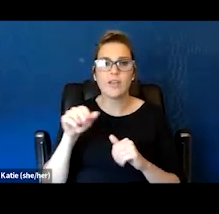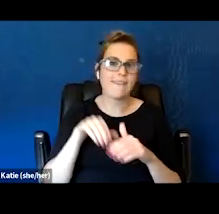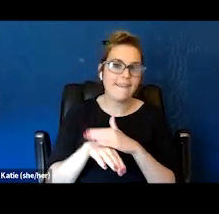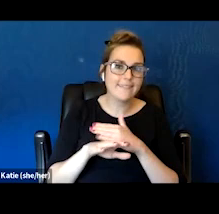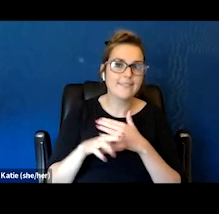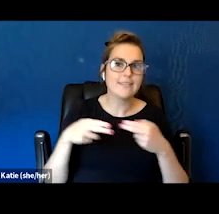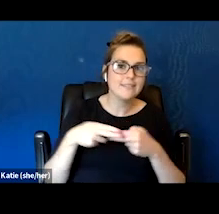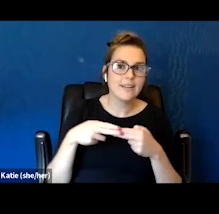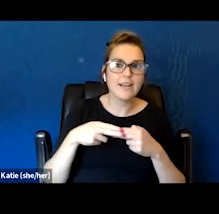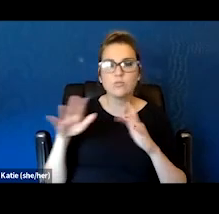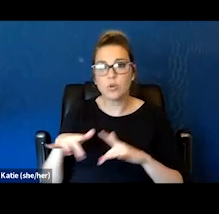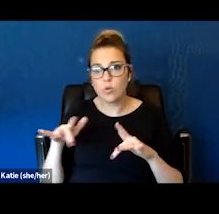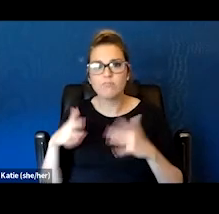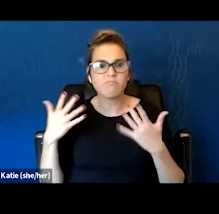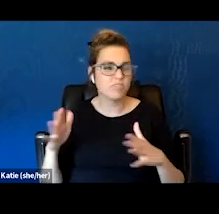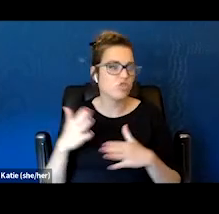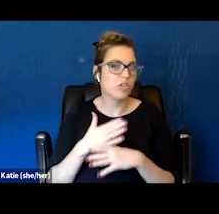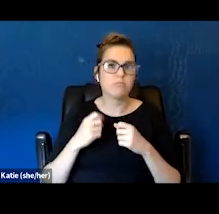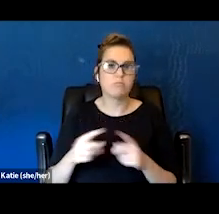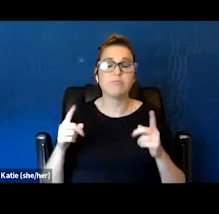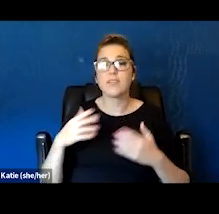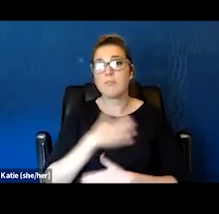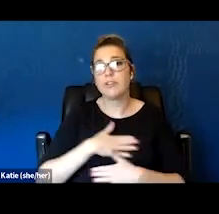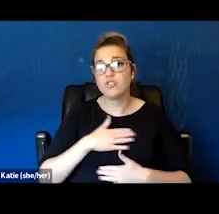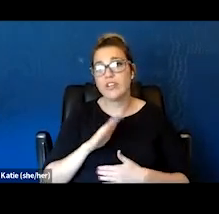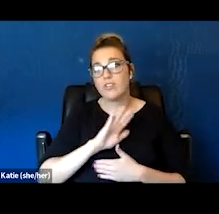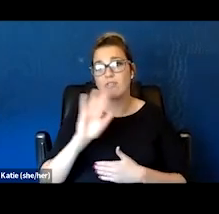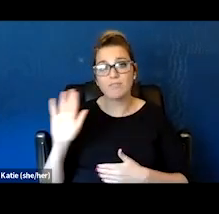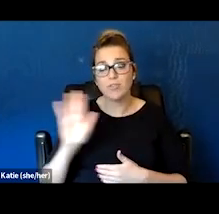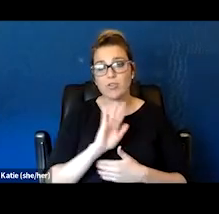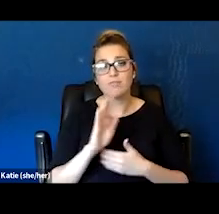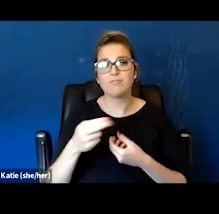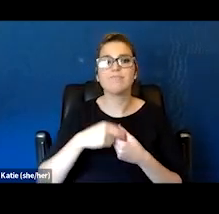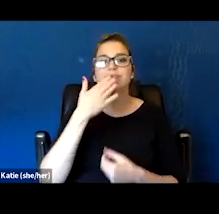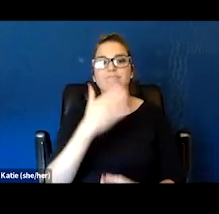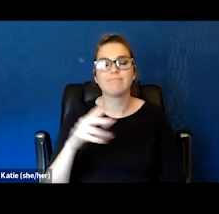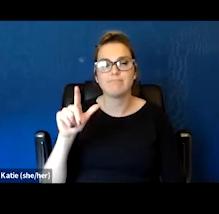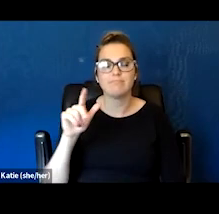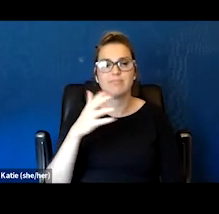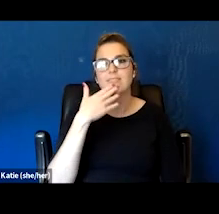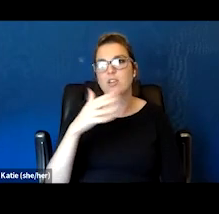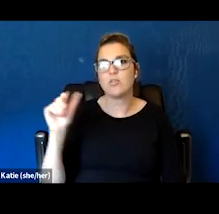And again, really appreciate everyone's participation. Oh, thanks, Alicia. Here's where you can get the, if you didn't pull it from the chat,